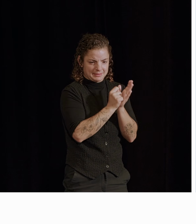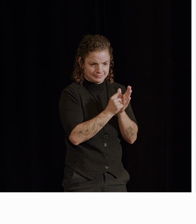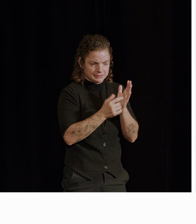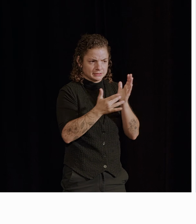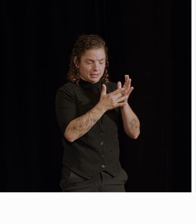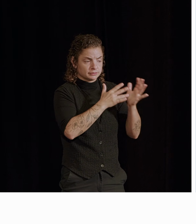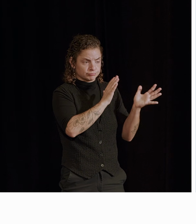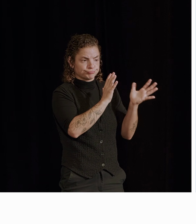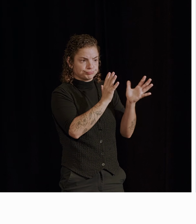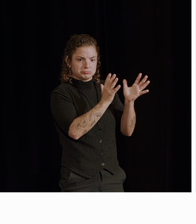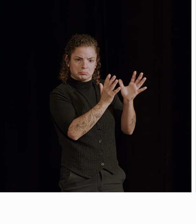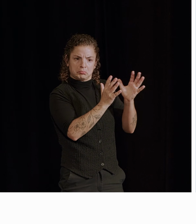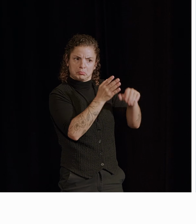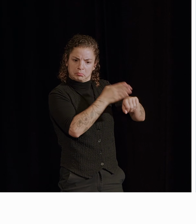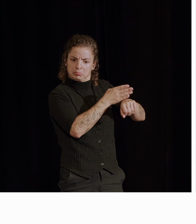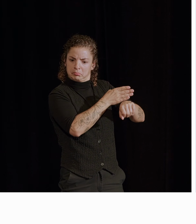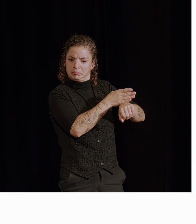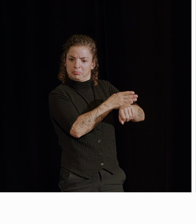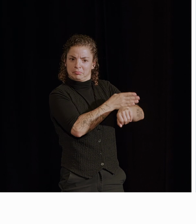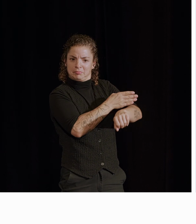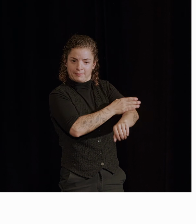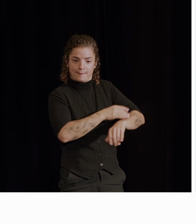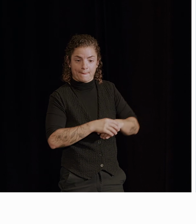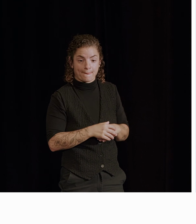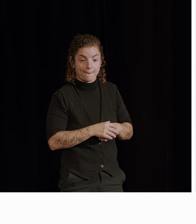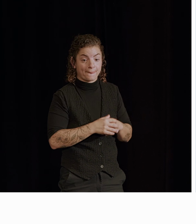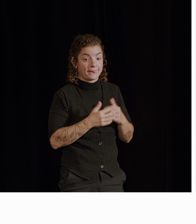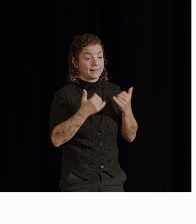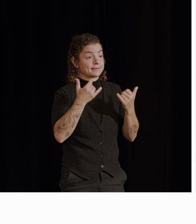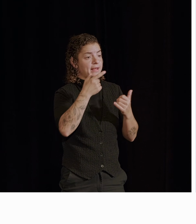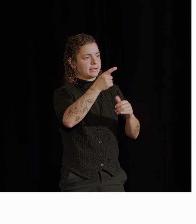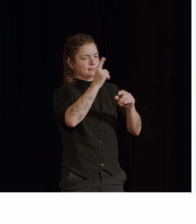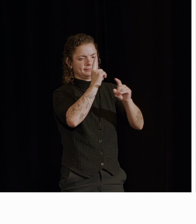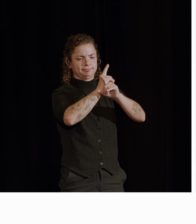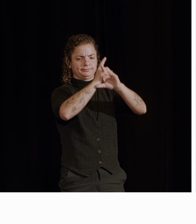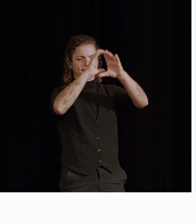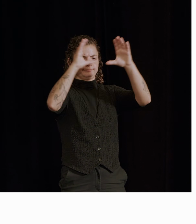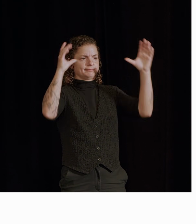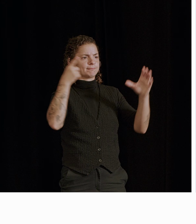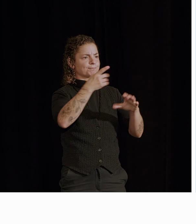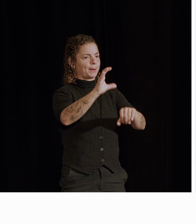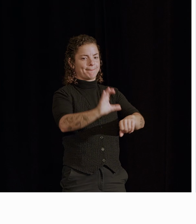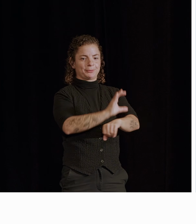Washington was a computer on every desk in every home, and that was achieved. Computing went from